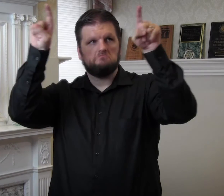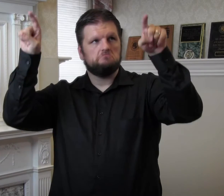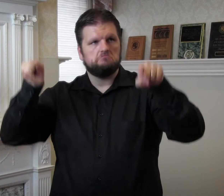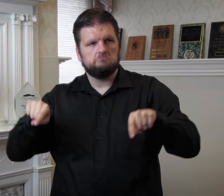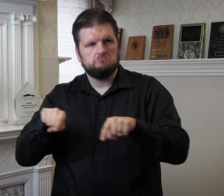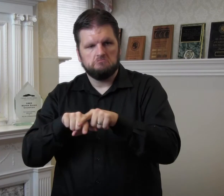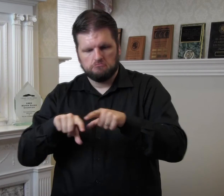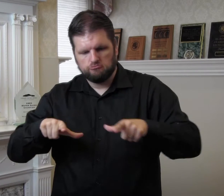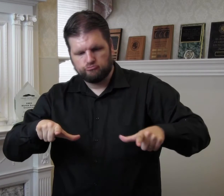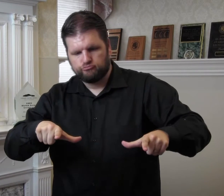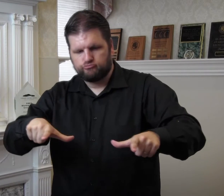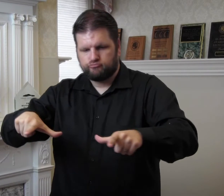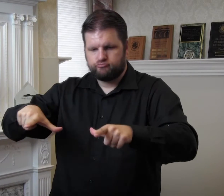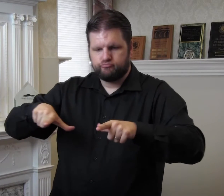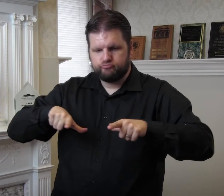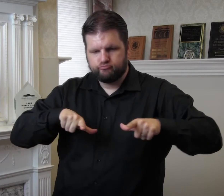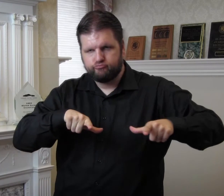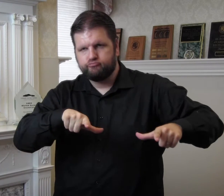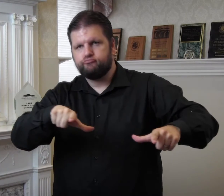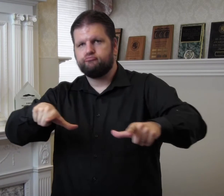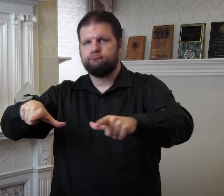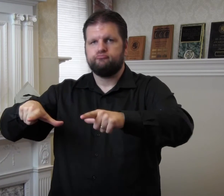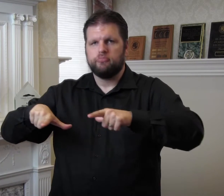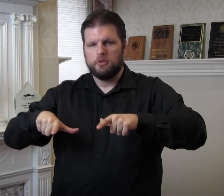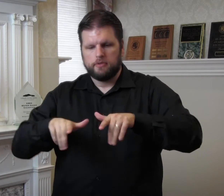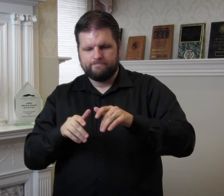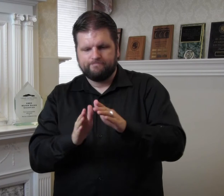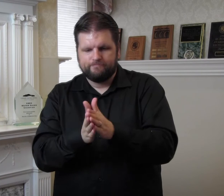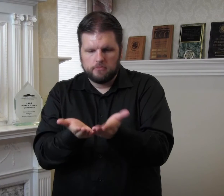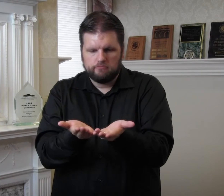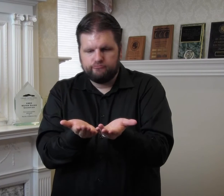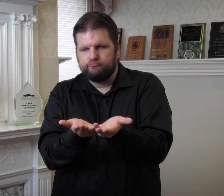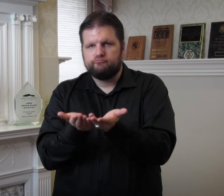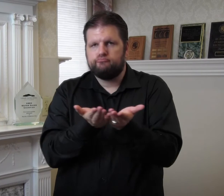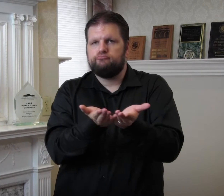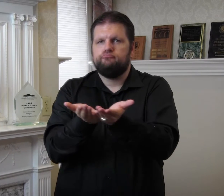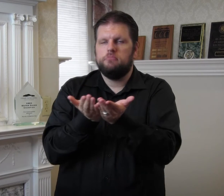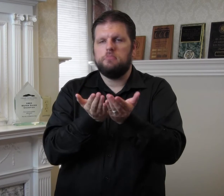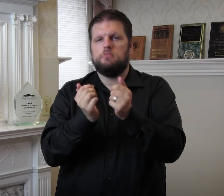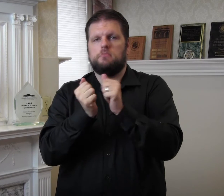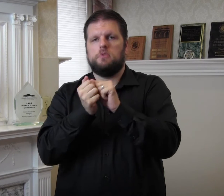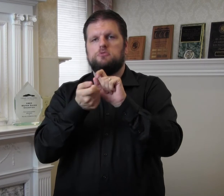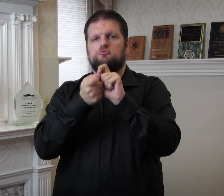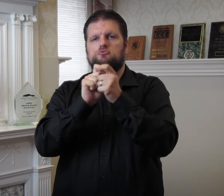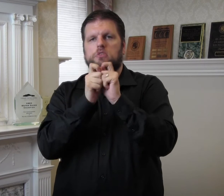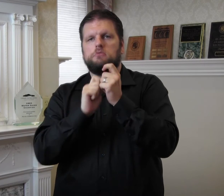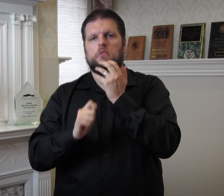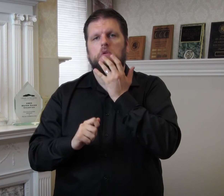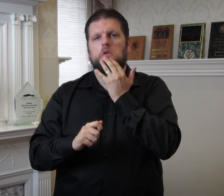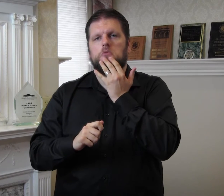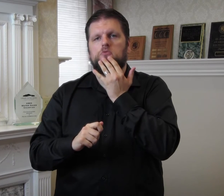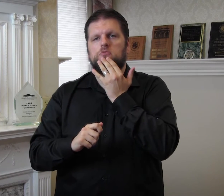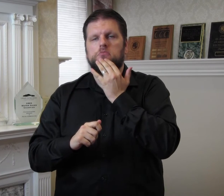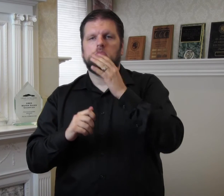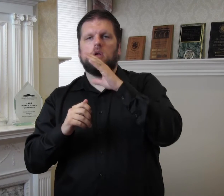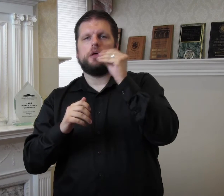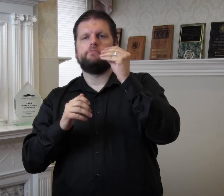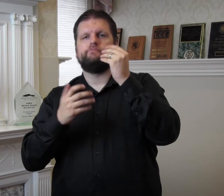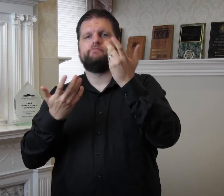which has a screen and a magnifier. I place the materials under the magnifier and it allows me to change the colors